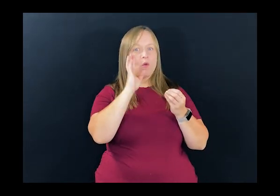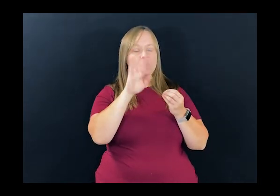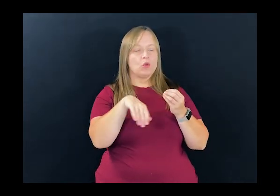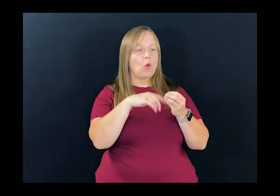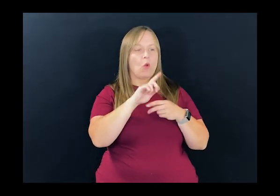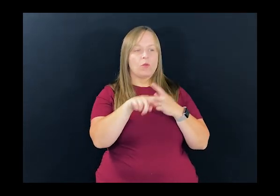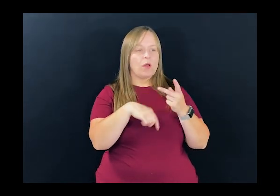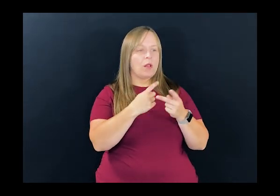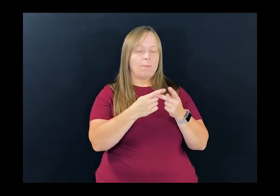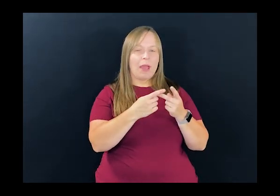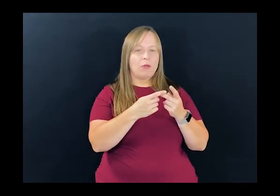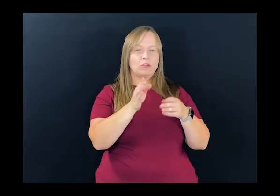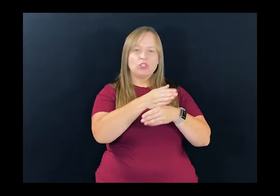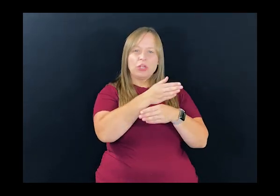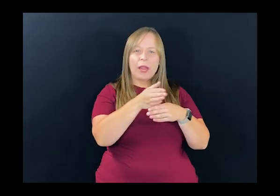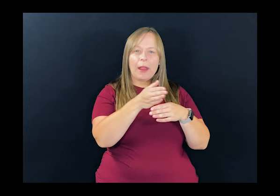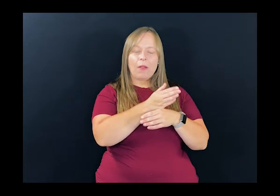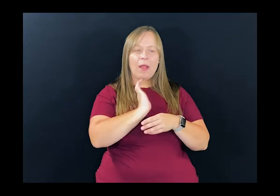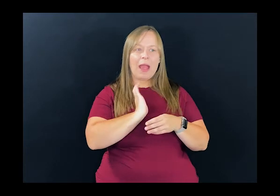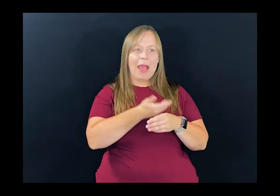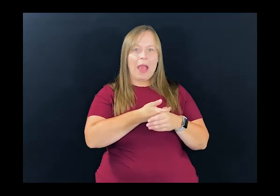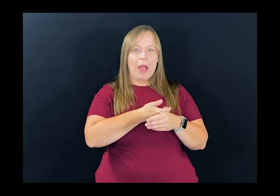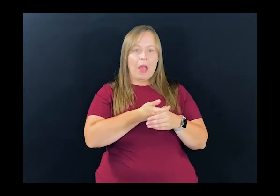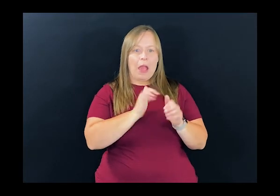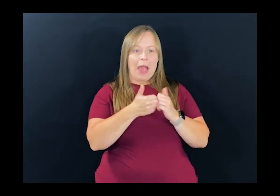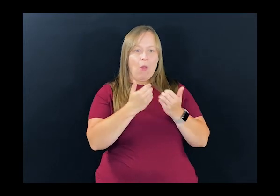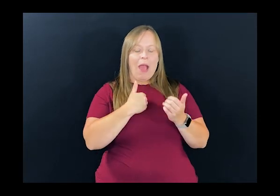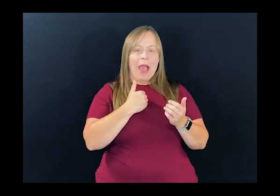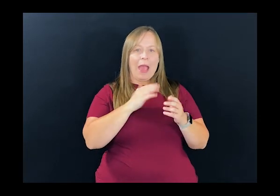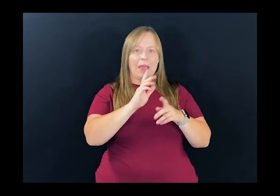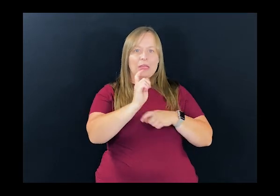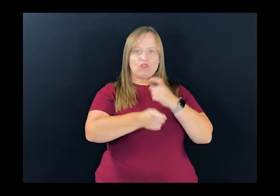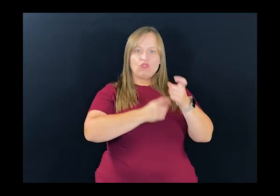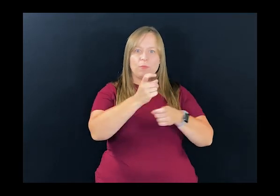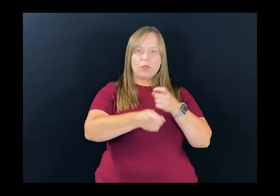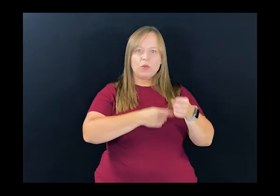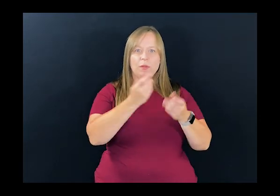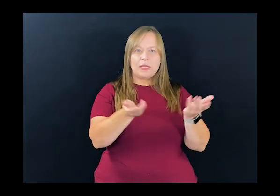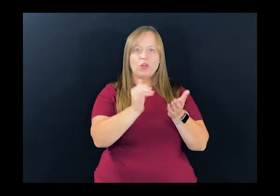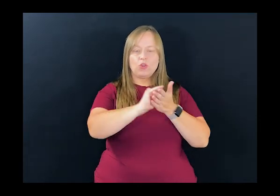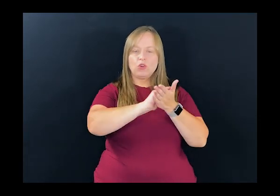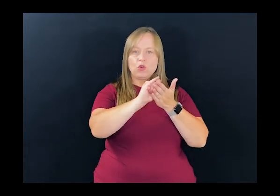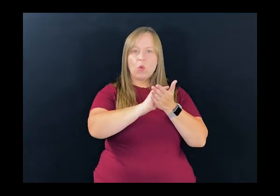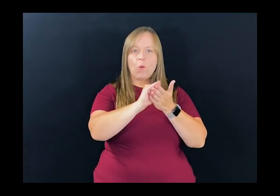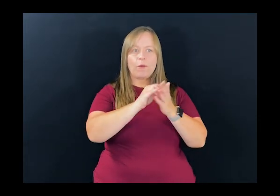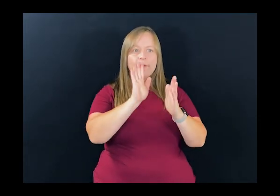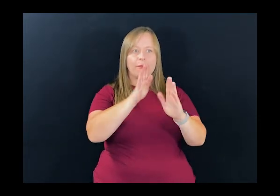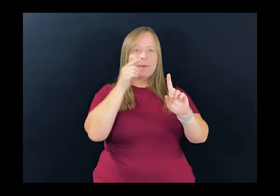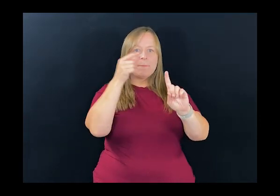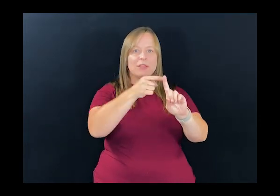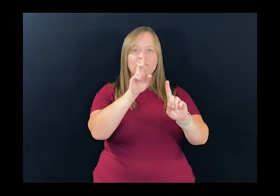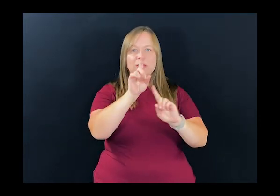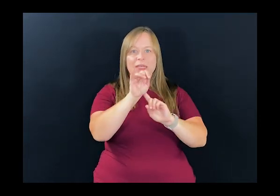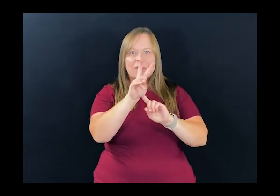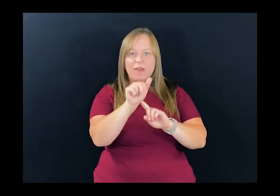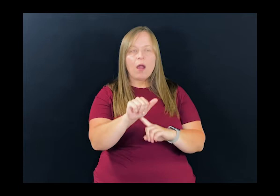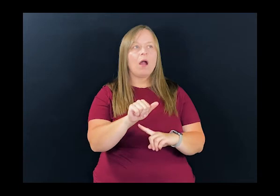it was all about sharing how I can contribute here in New York to the mission of divas